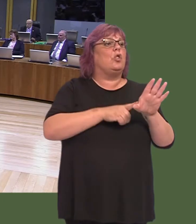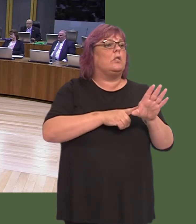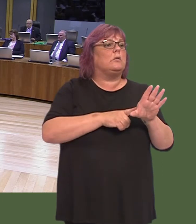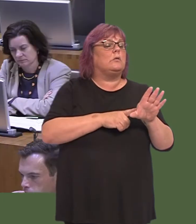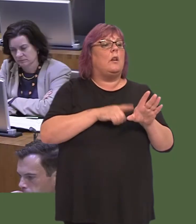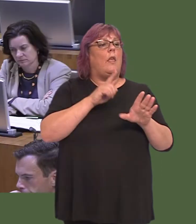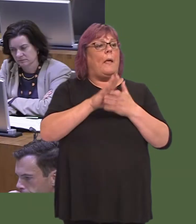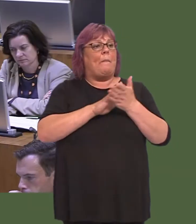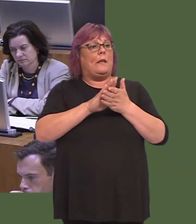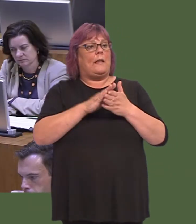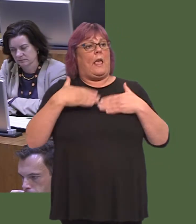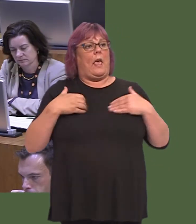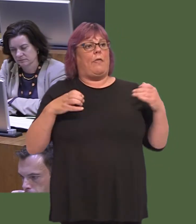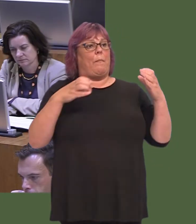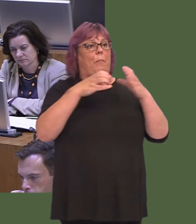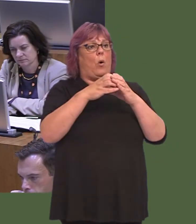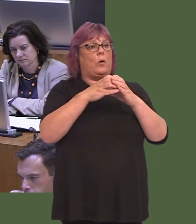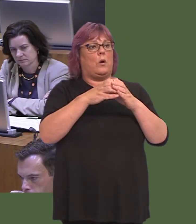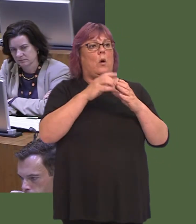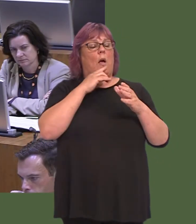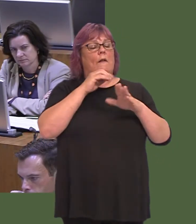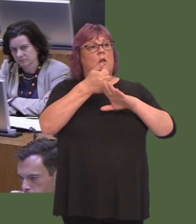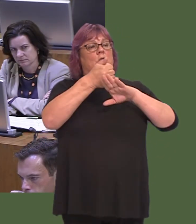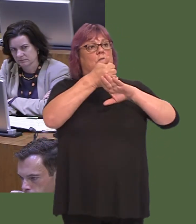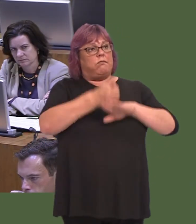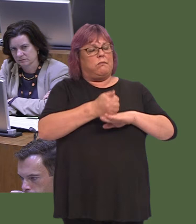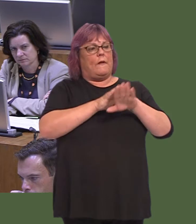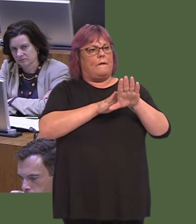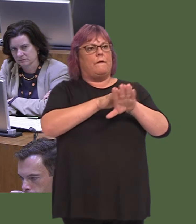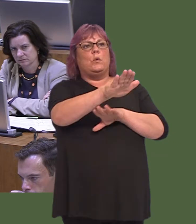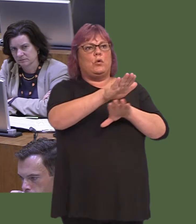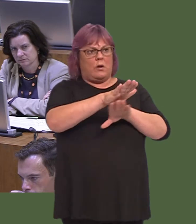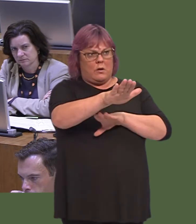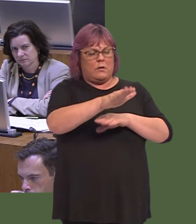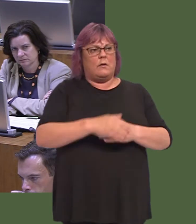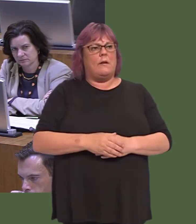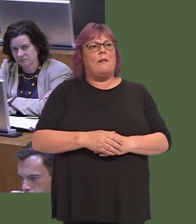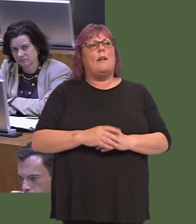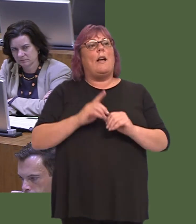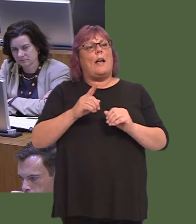That will place the health board on a sounder funding basis going forward, and of course